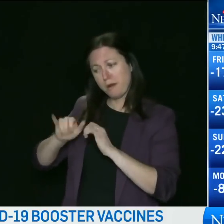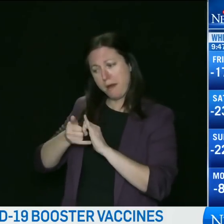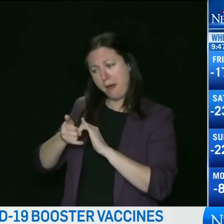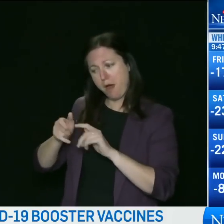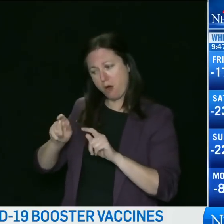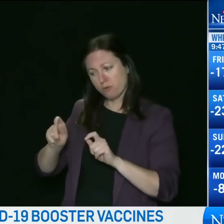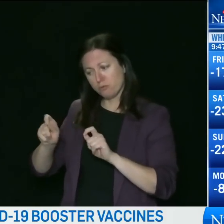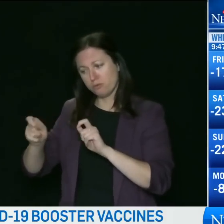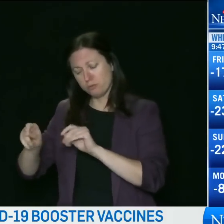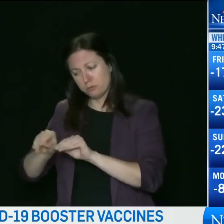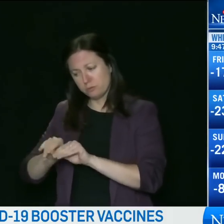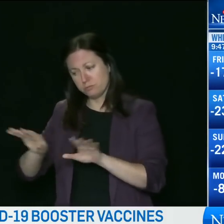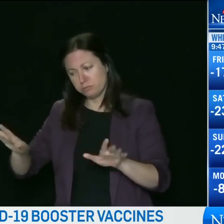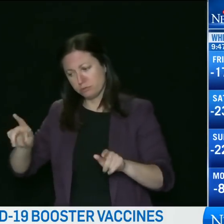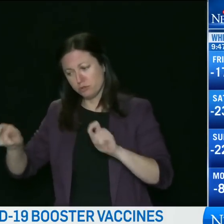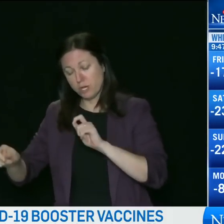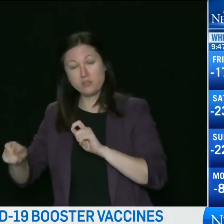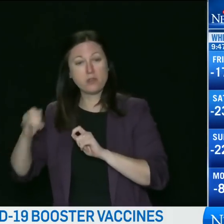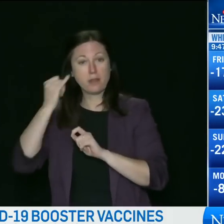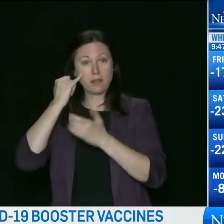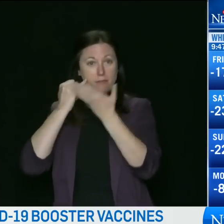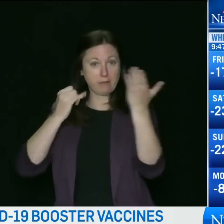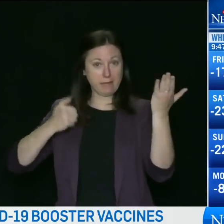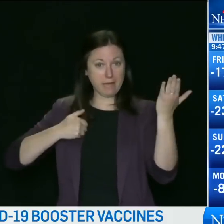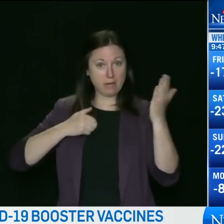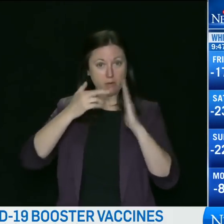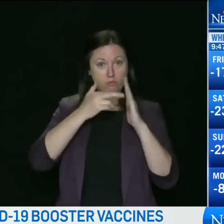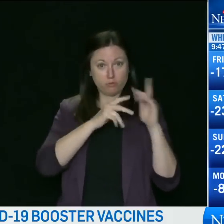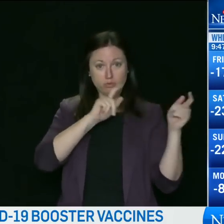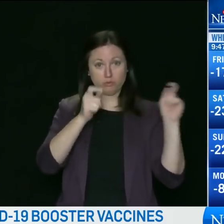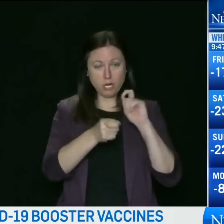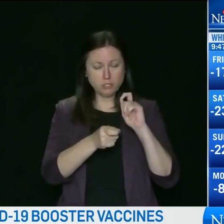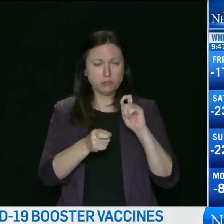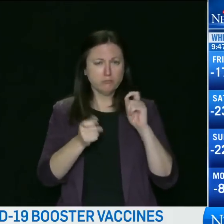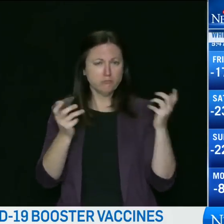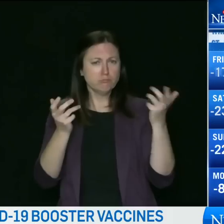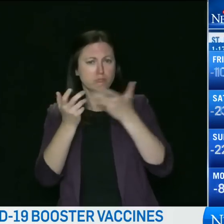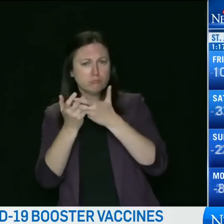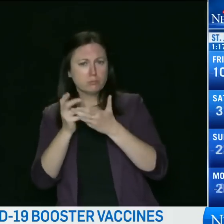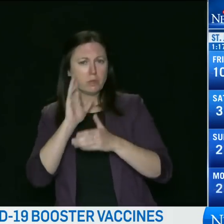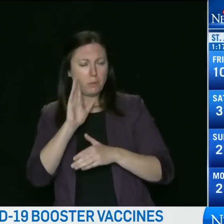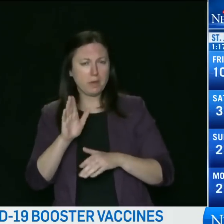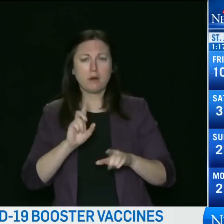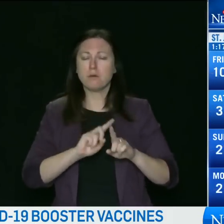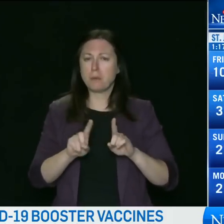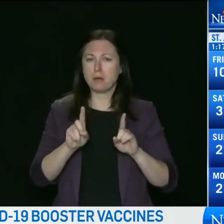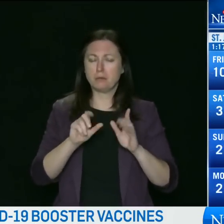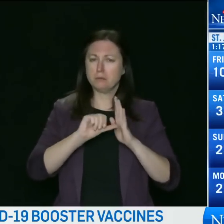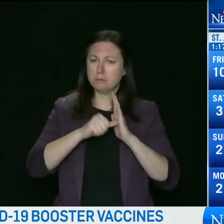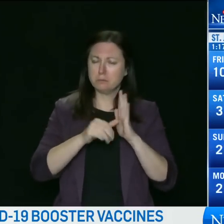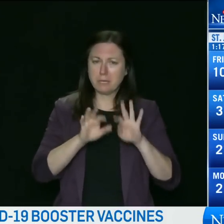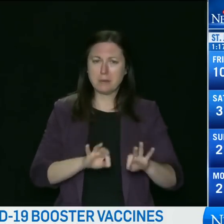EVERYWHERE. SO WE ARE CLOSELY MONITORING THE EVOLUTION OF THE SITUATION AND